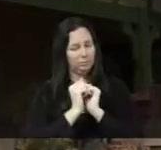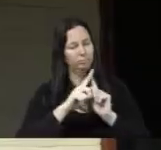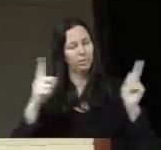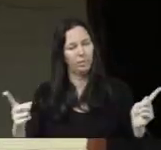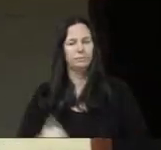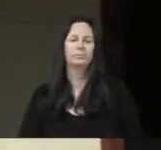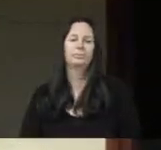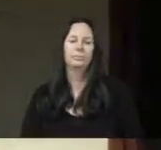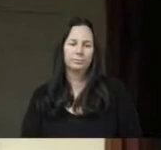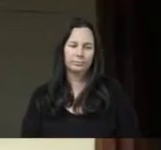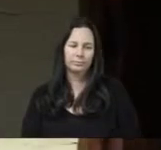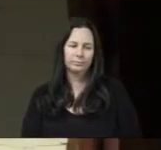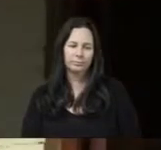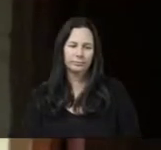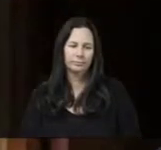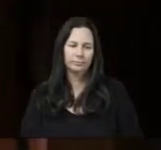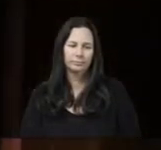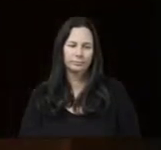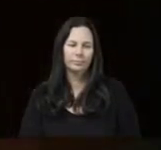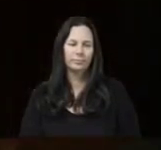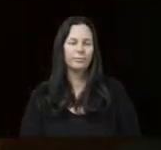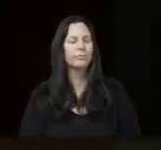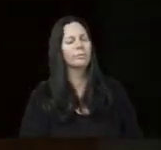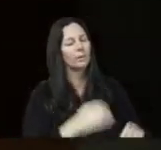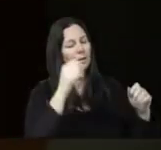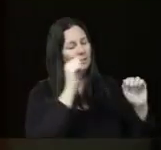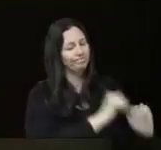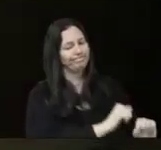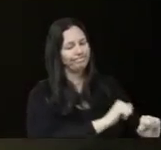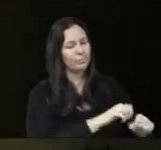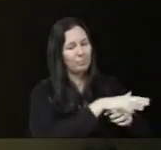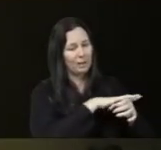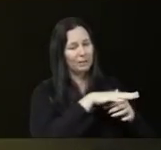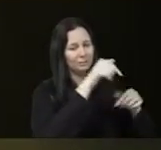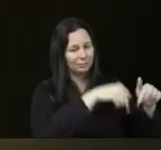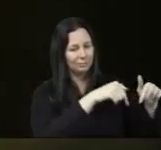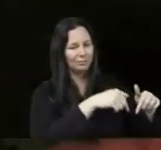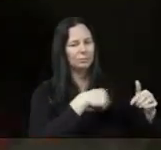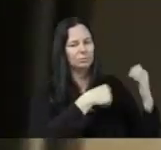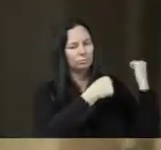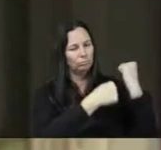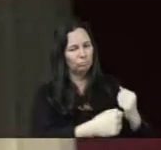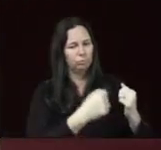This place here, I bought so that my two sons could live here, independently of us.